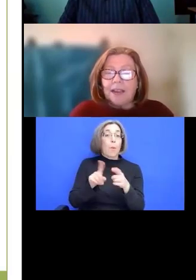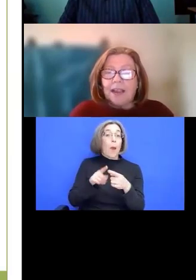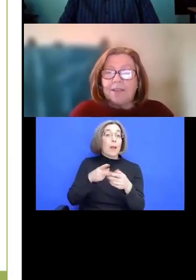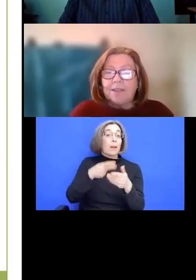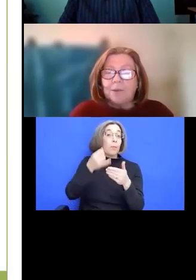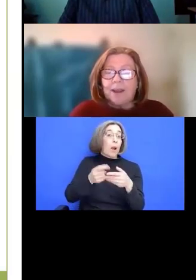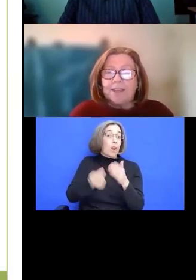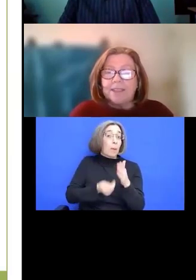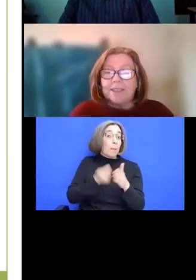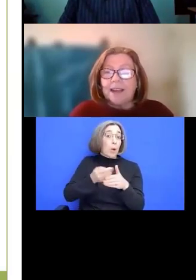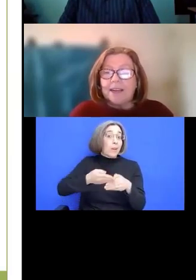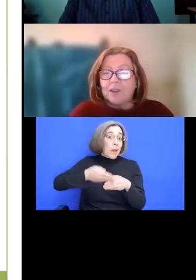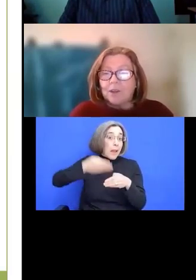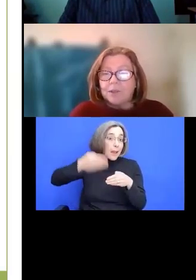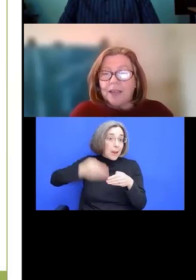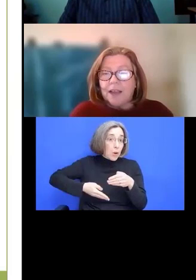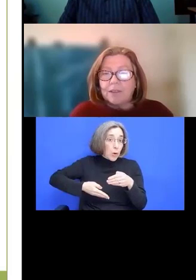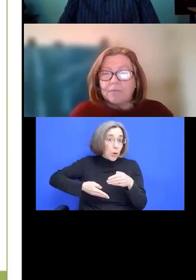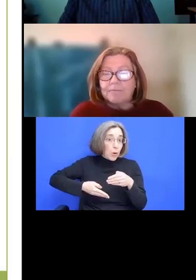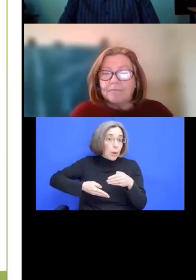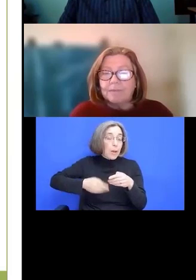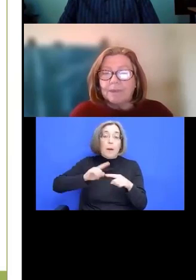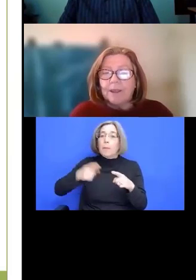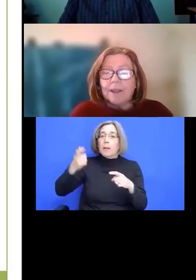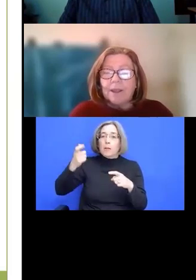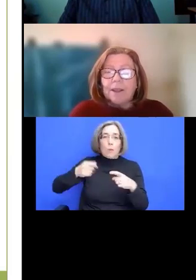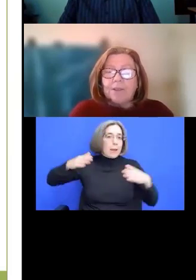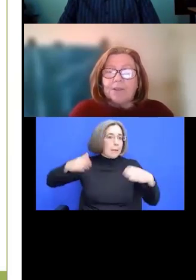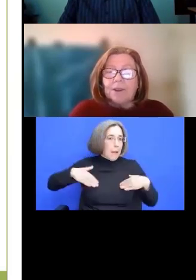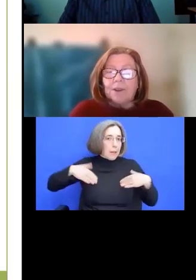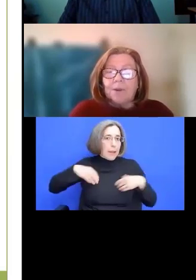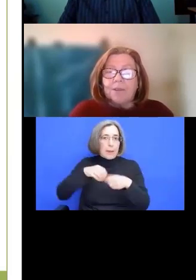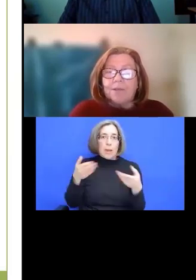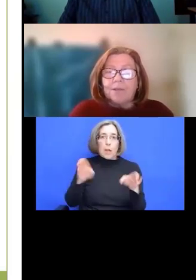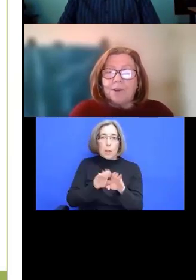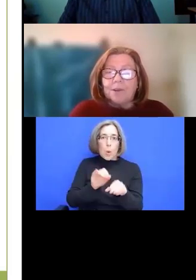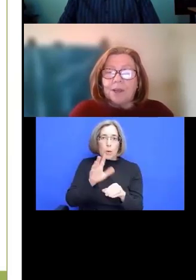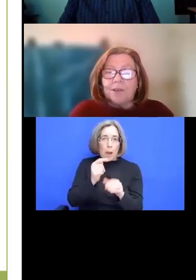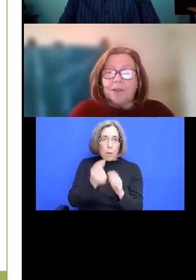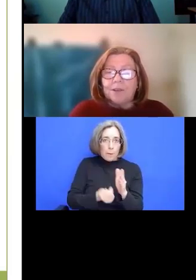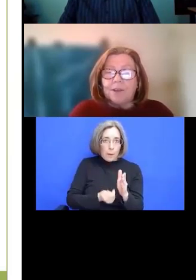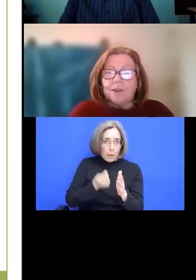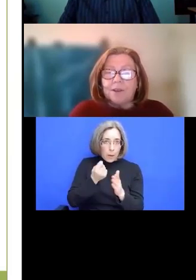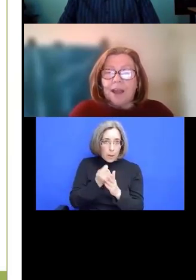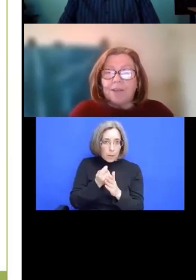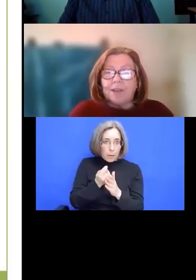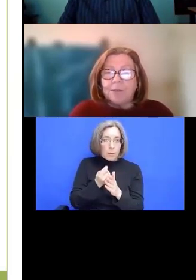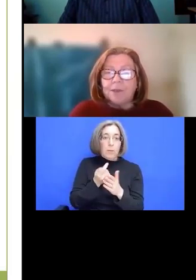and the grant is not in close out. So if you're looking to have a Type 2